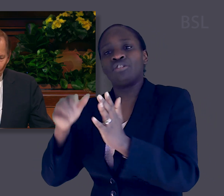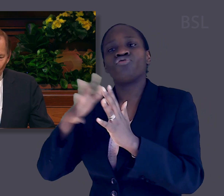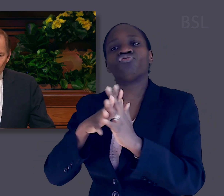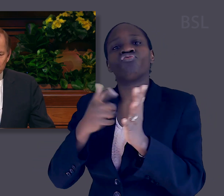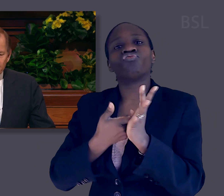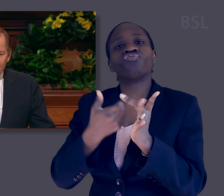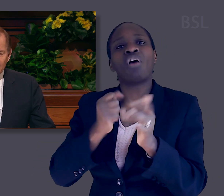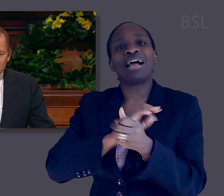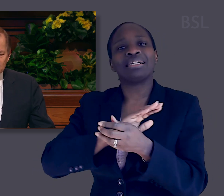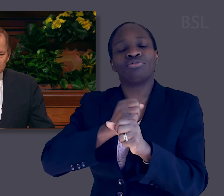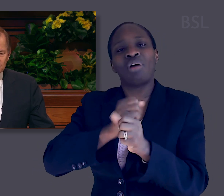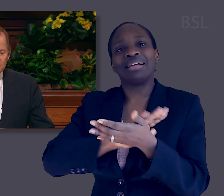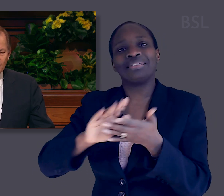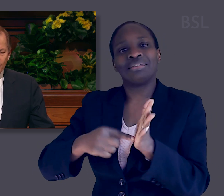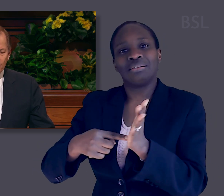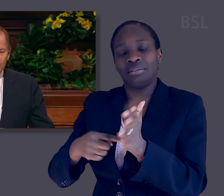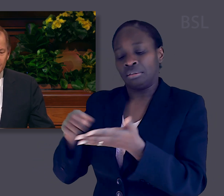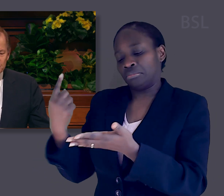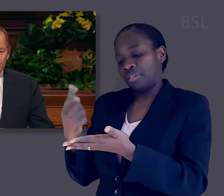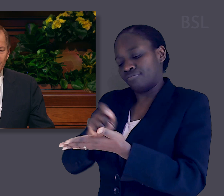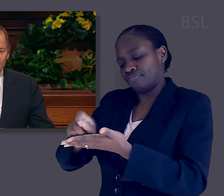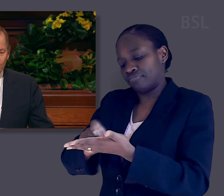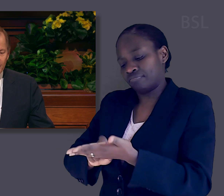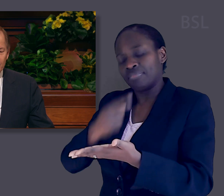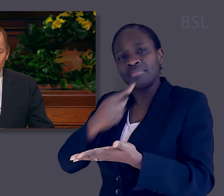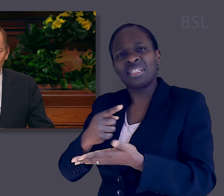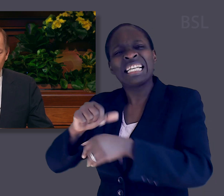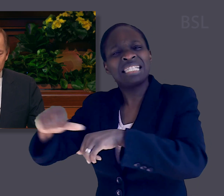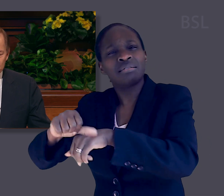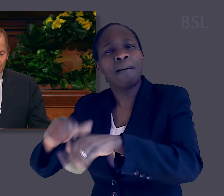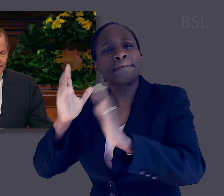“We should be taking steps to celebrate Easter in creative new ways: